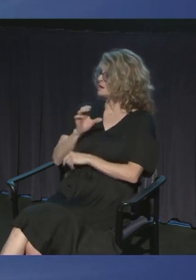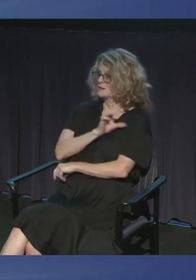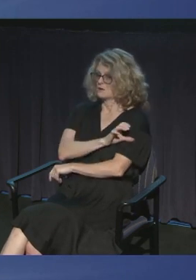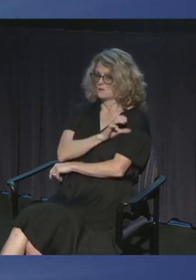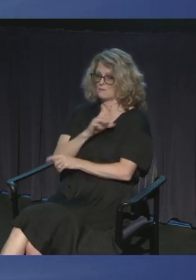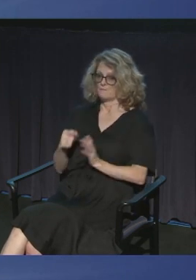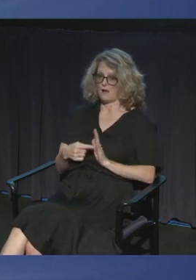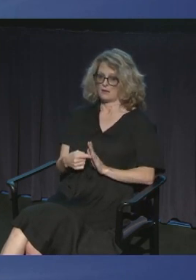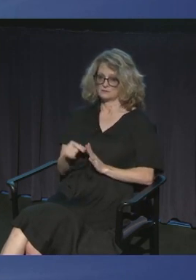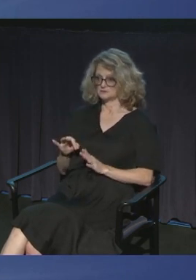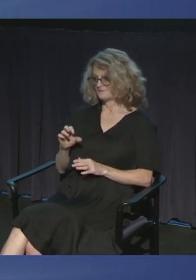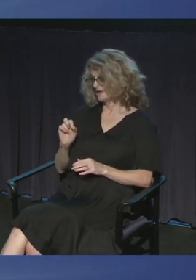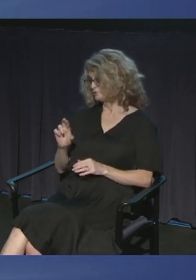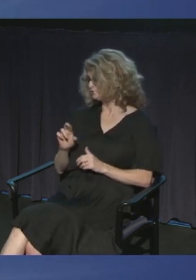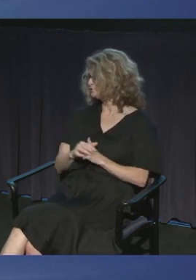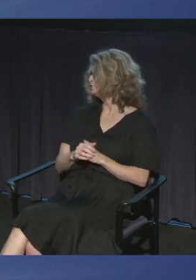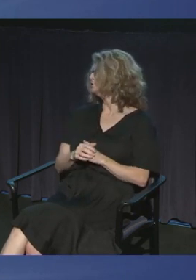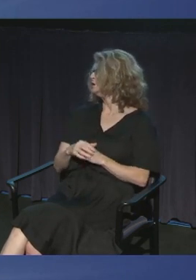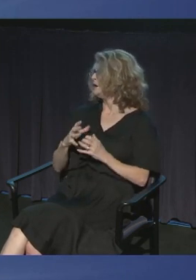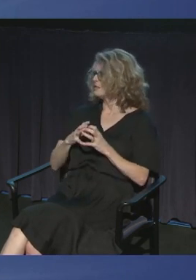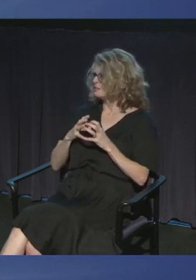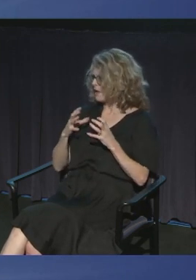MANY CANCER PRECLINICAL MODELS OF CANCER BECAUSE YOU GET LOTS OF INTERFERON PRODUCTION LOTS